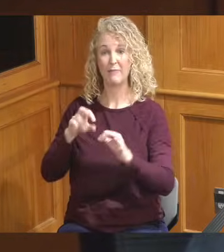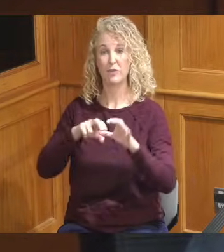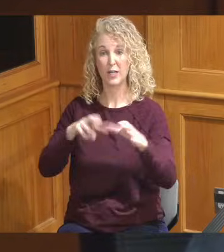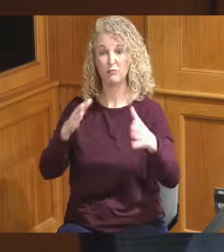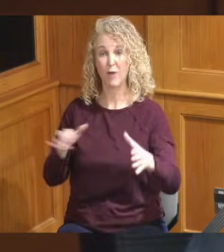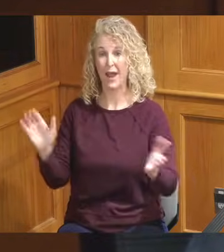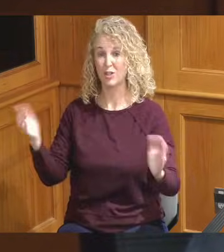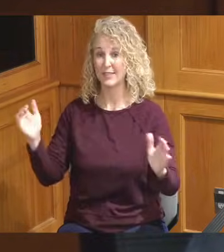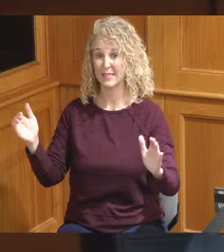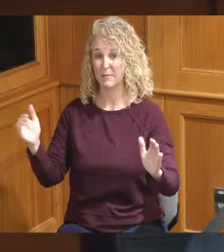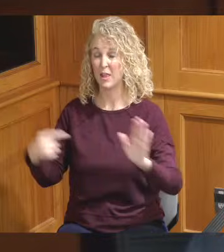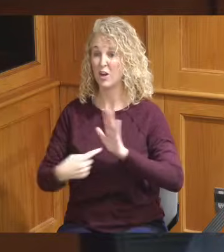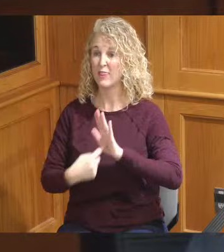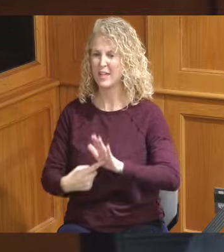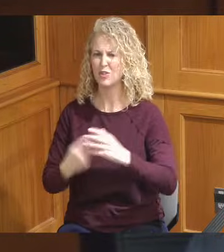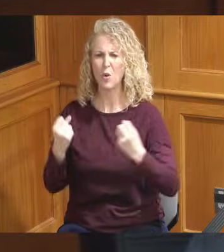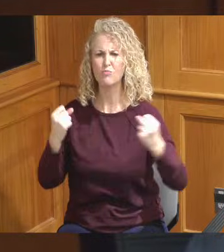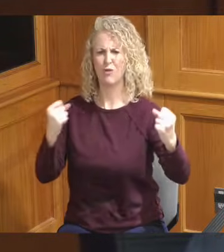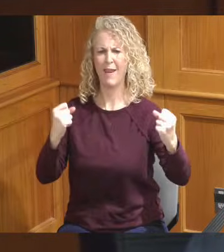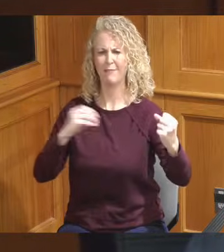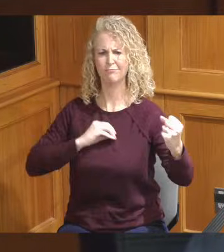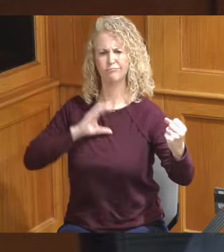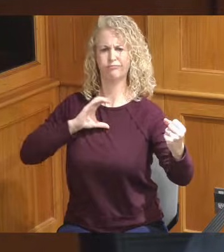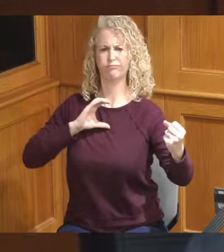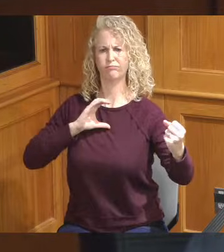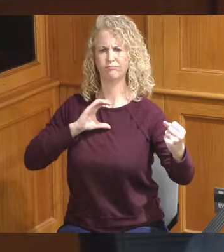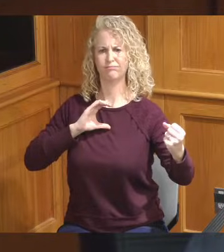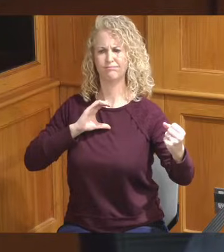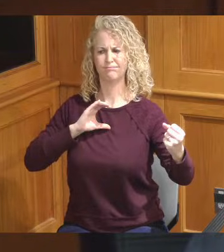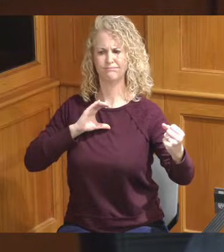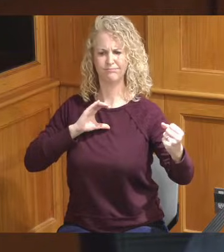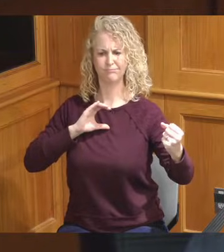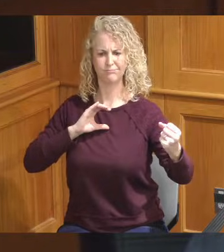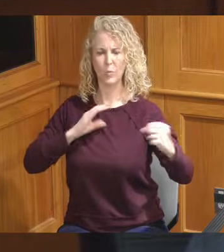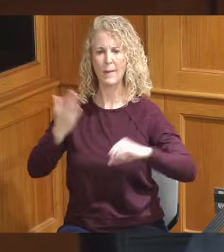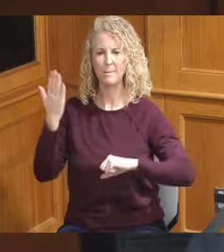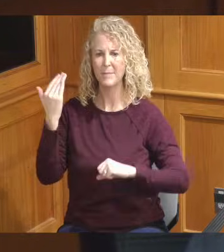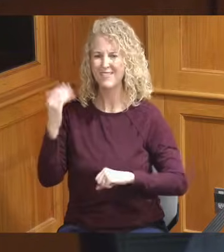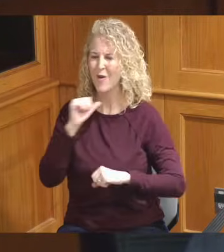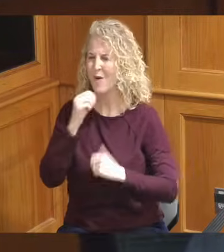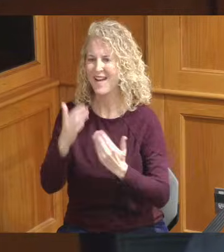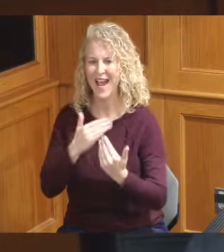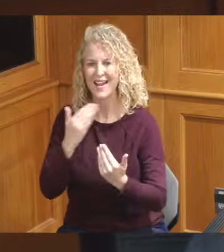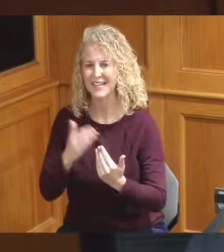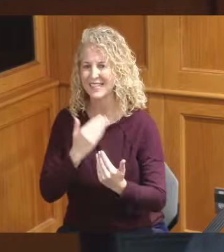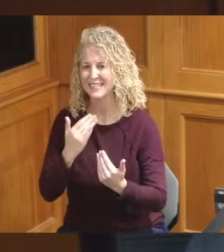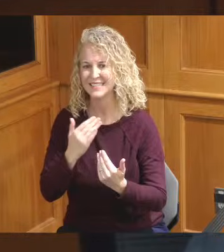that showed bravery and courage at a time when it wasn't easy to do that and and it re you know